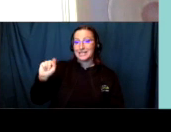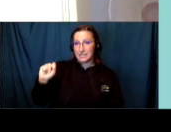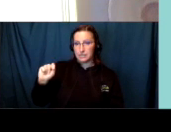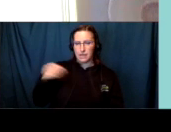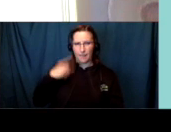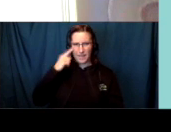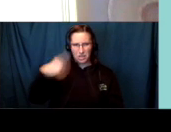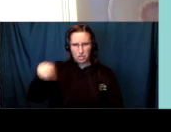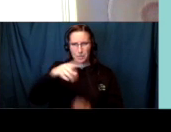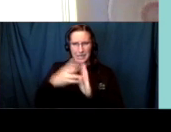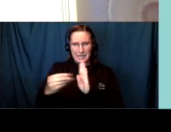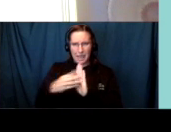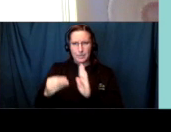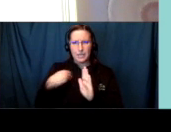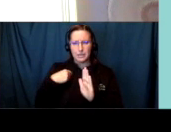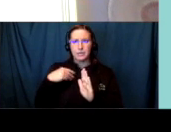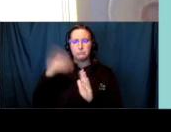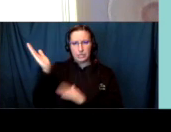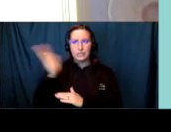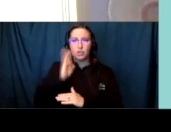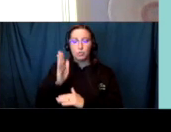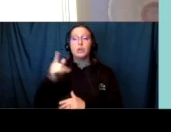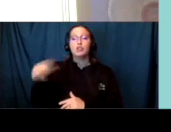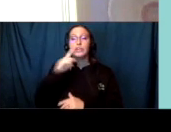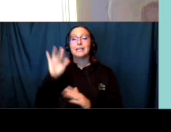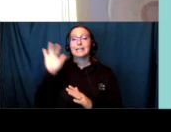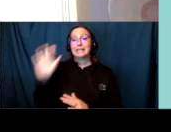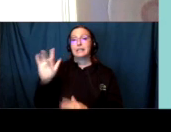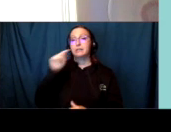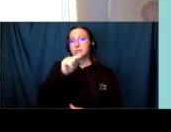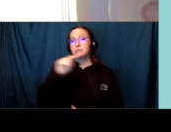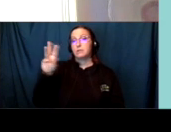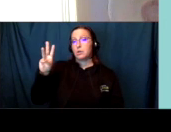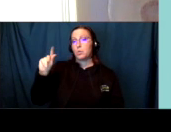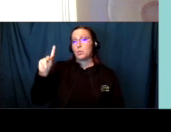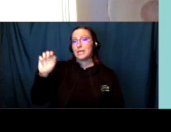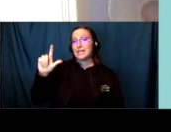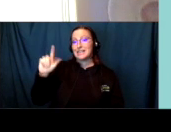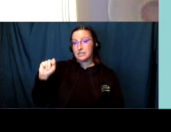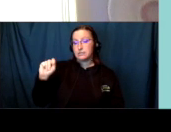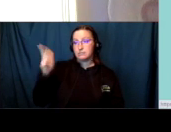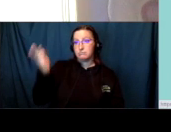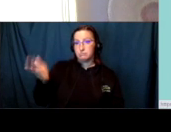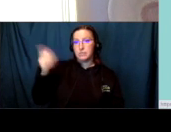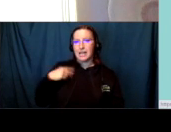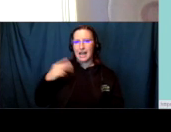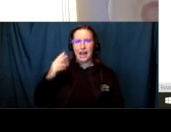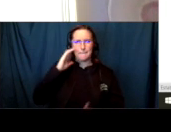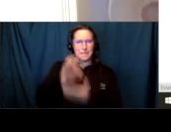a copy of the presentation, so you can click on this Wakelet and within the Wakelet, I believe I showed you guys last time...